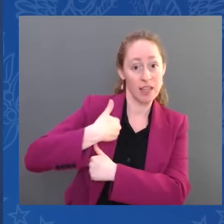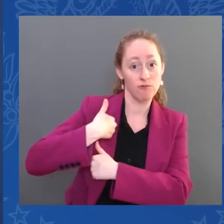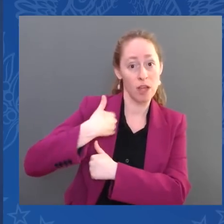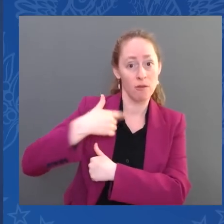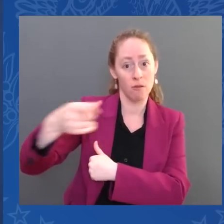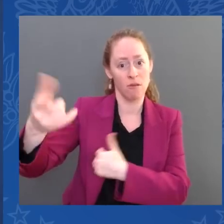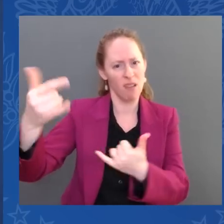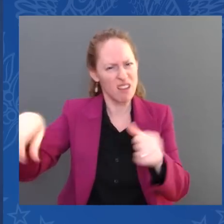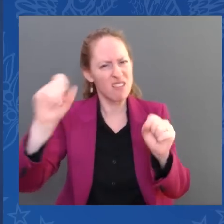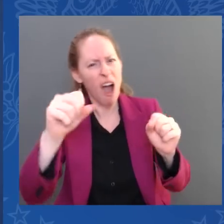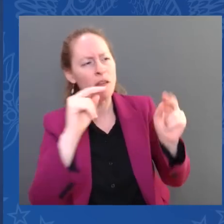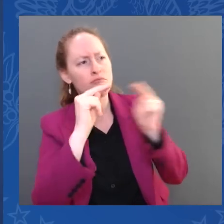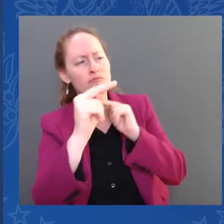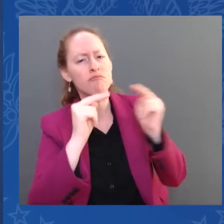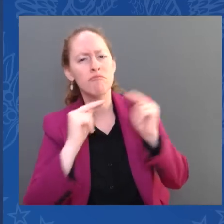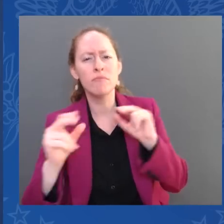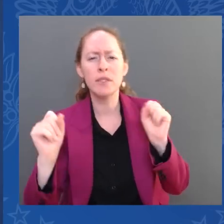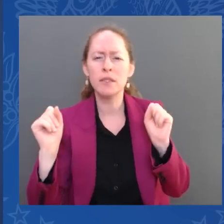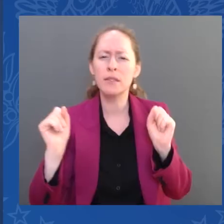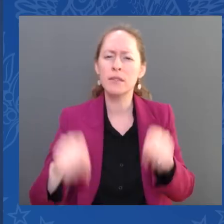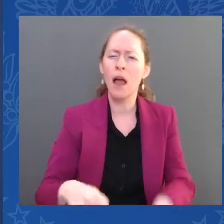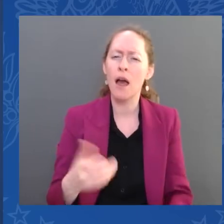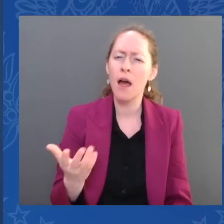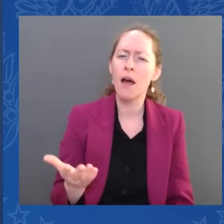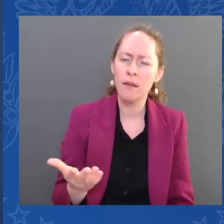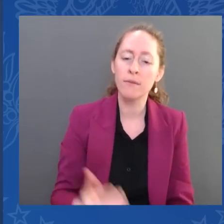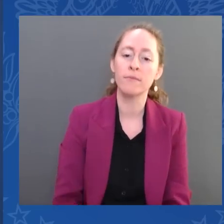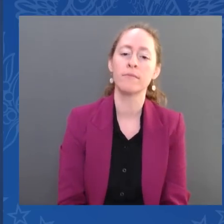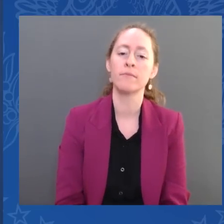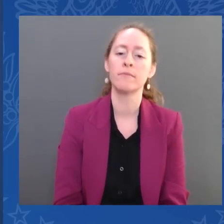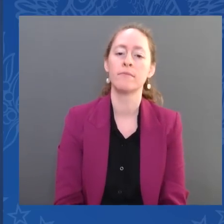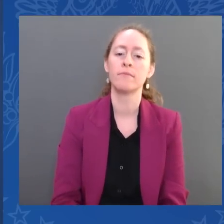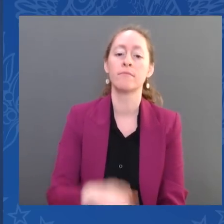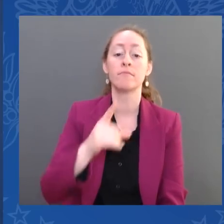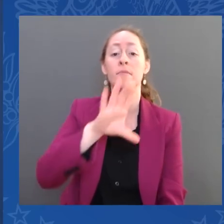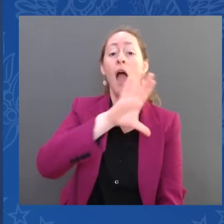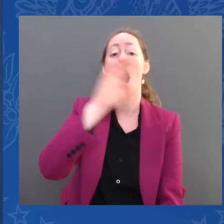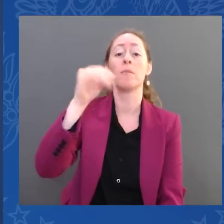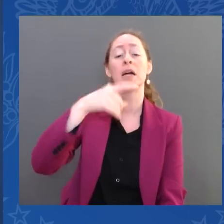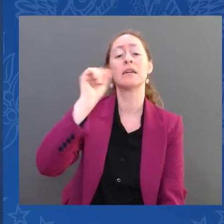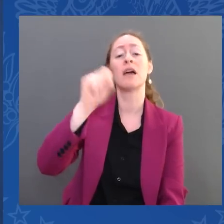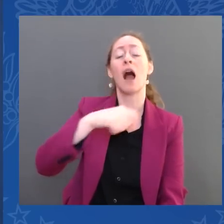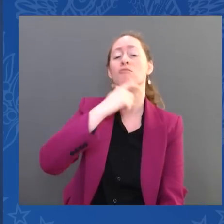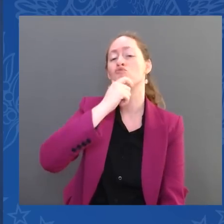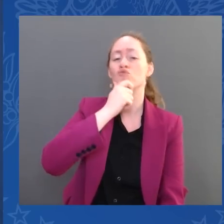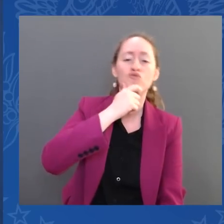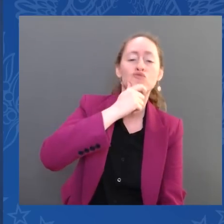they'll pay for it, bringing down the average cost of prescription drugs. By capping that cost of insulin, by the way,